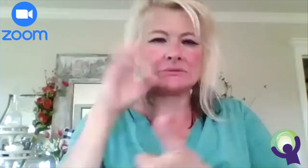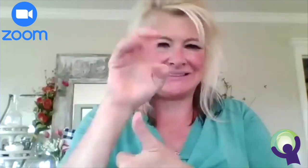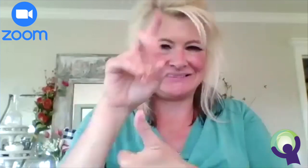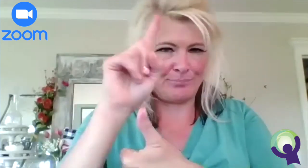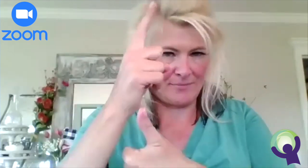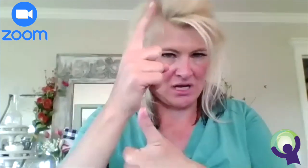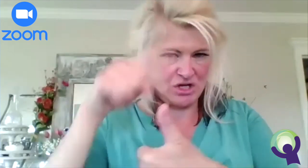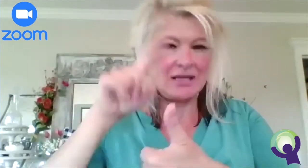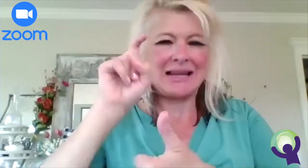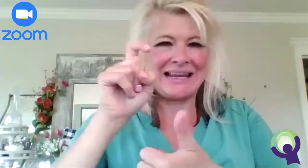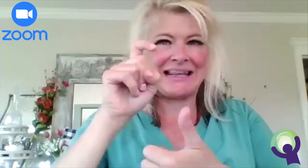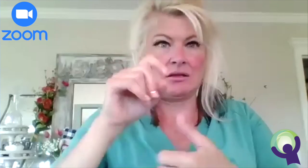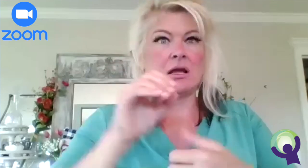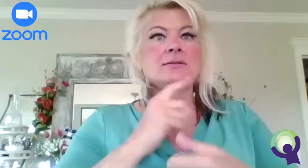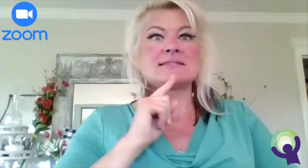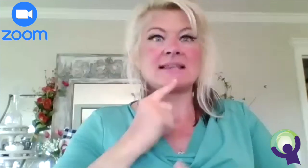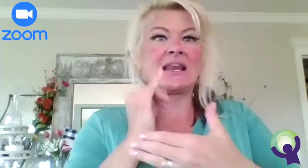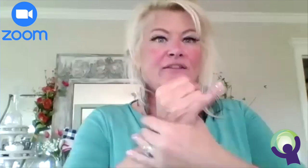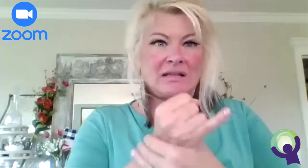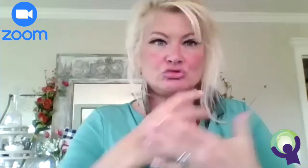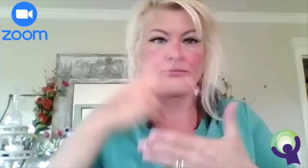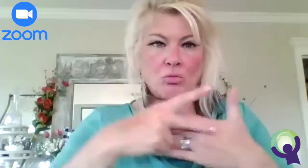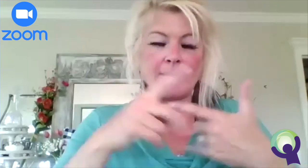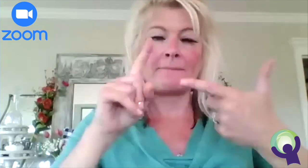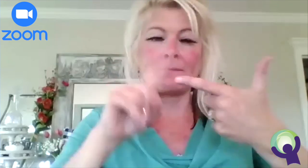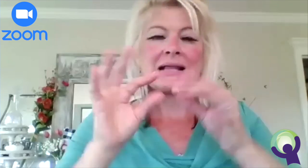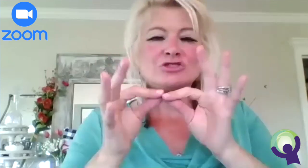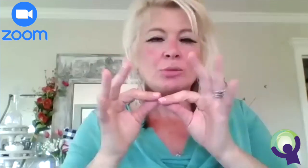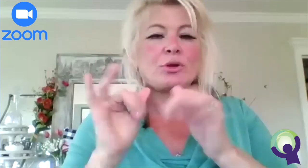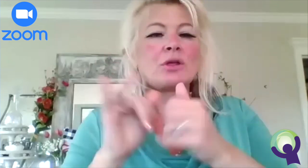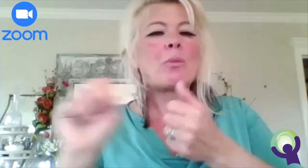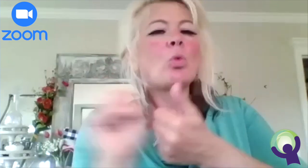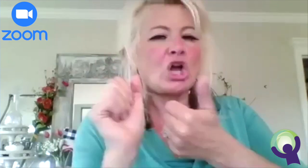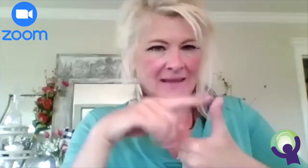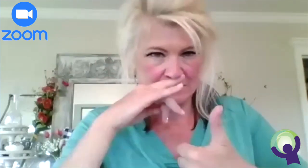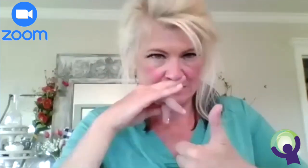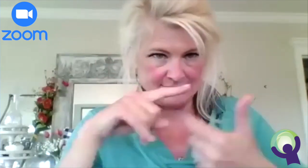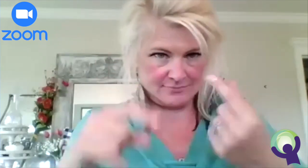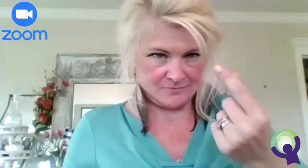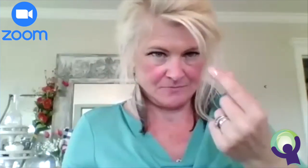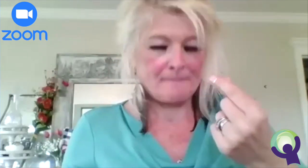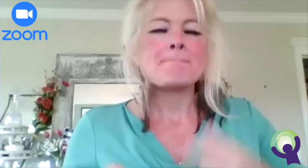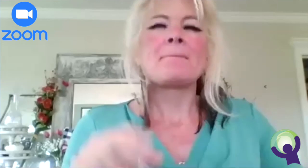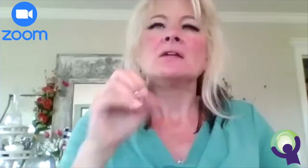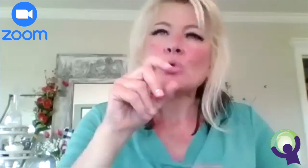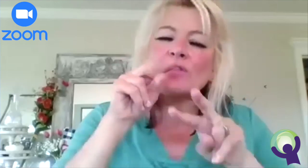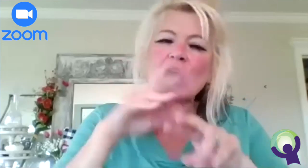have ED as like their first primary disability and then maybe having like an interpreter